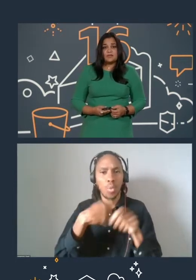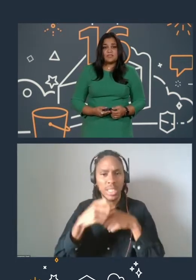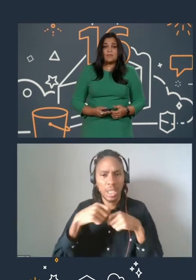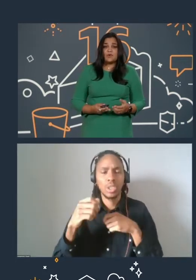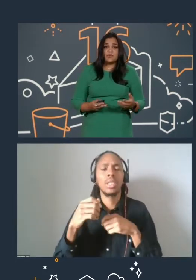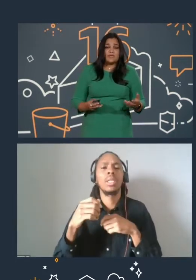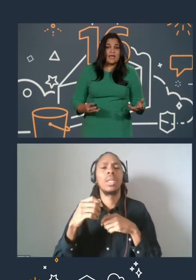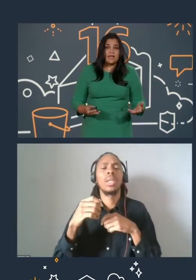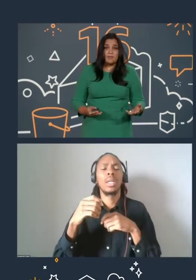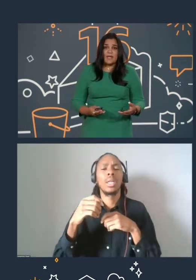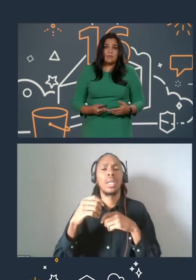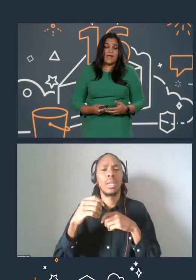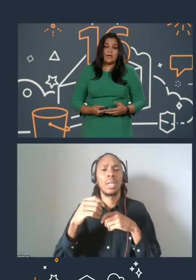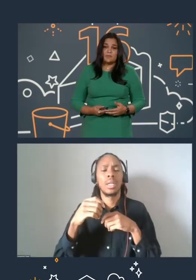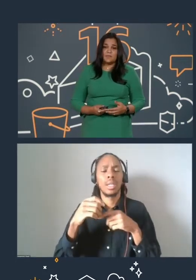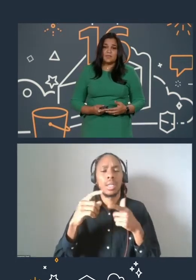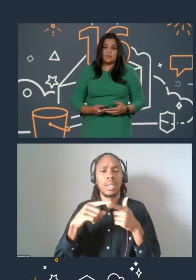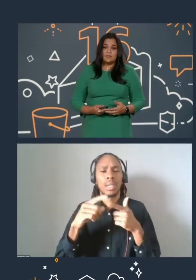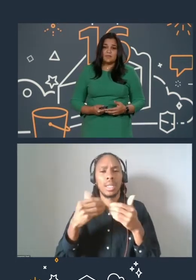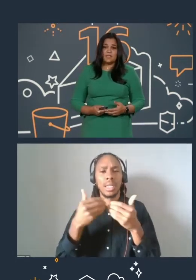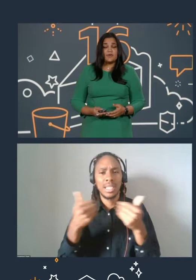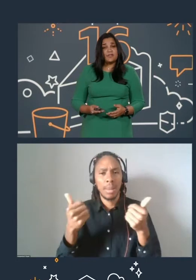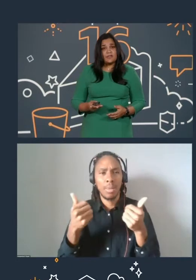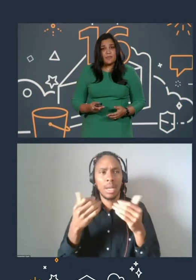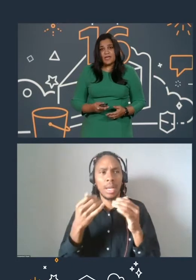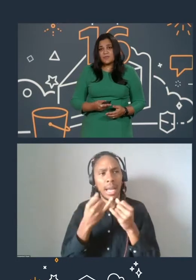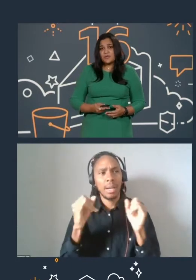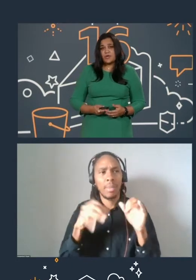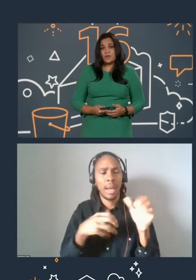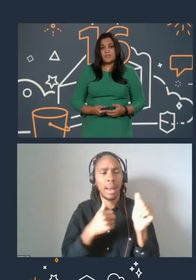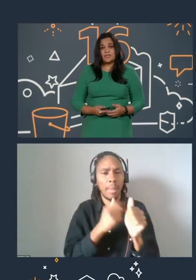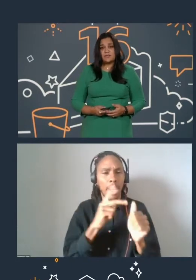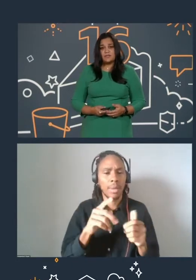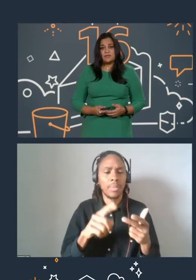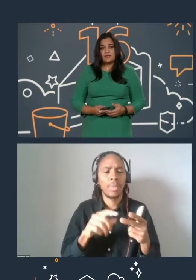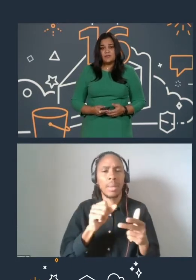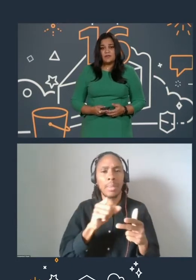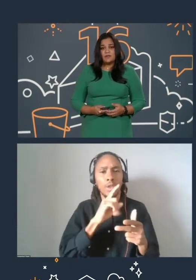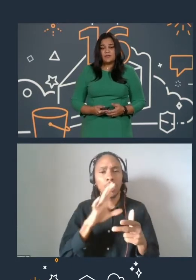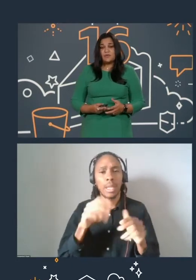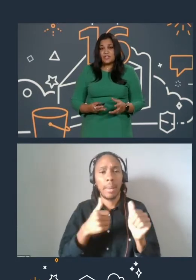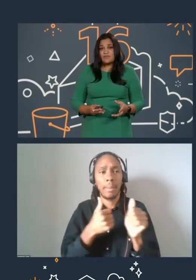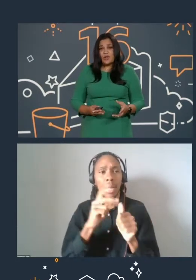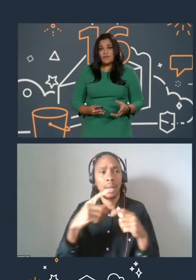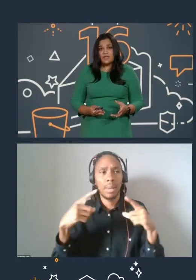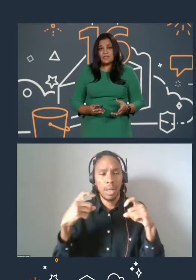separable and independent backups, ensuring that their backups are encrypted. Now, to achieve all of this,